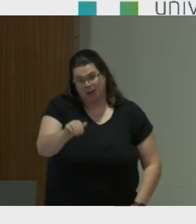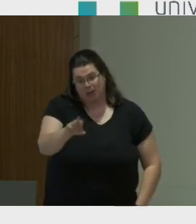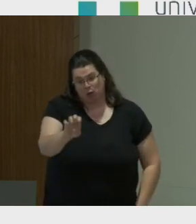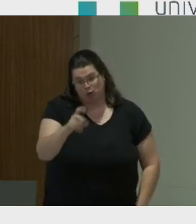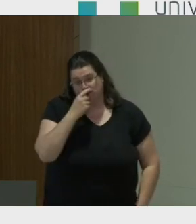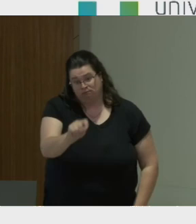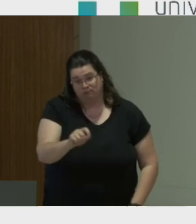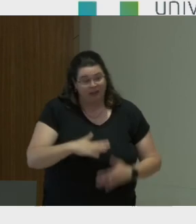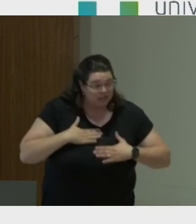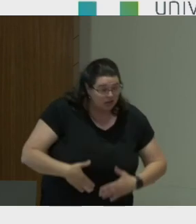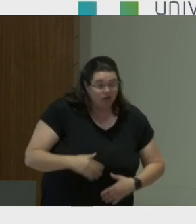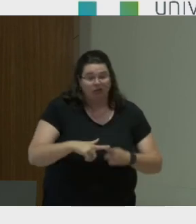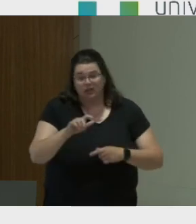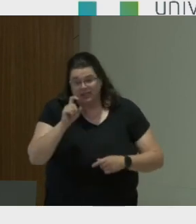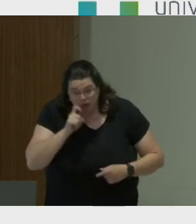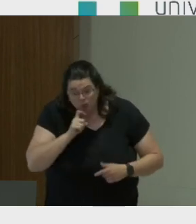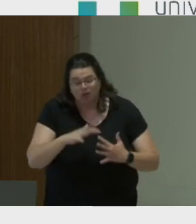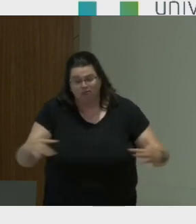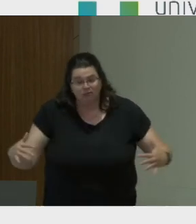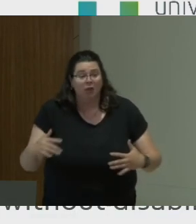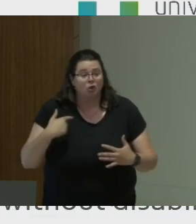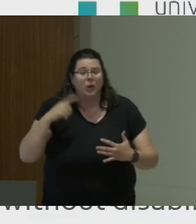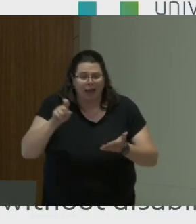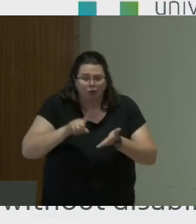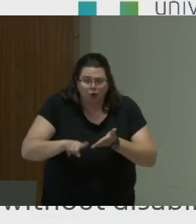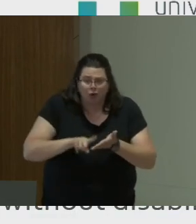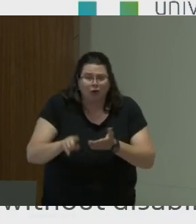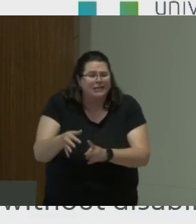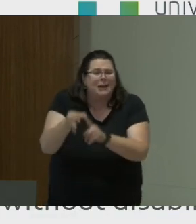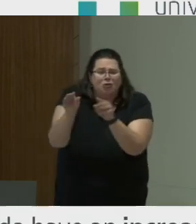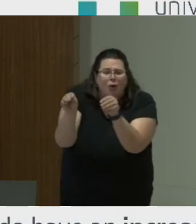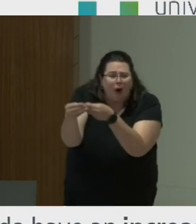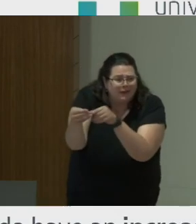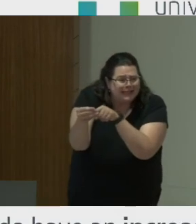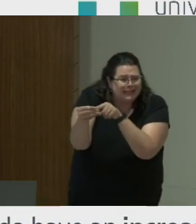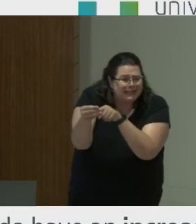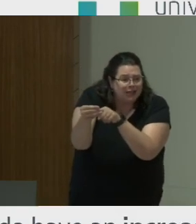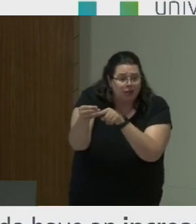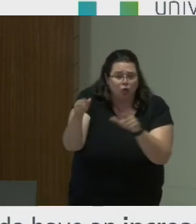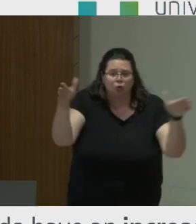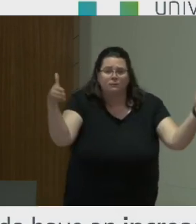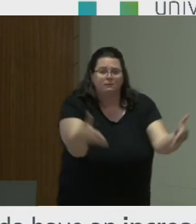And therefore, we have to look for special offers for that high-risk situation.